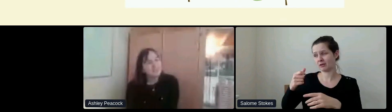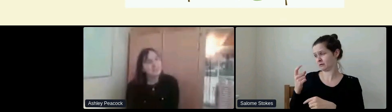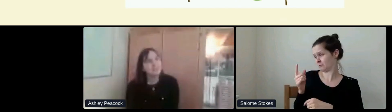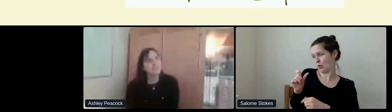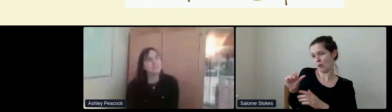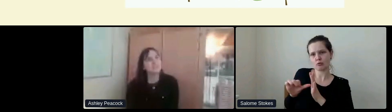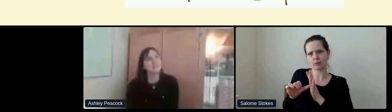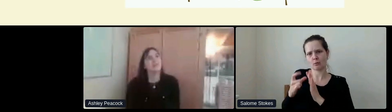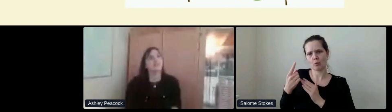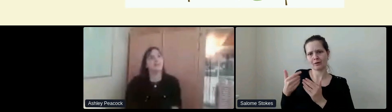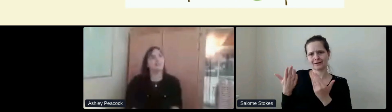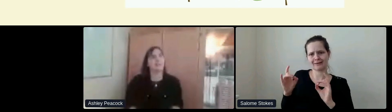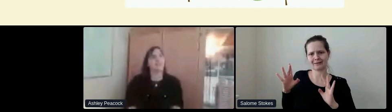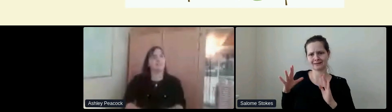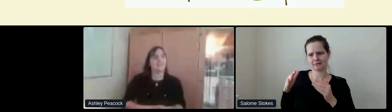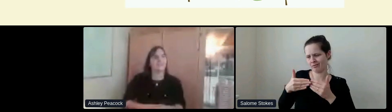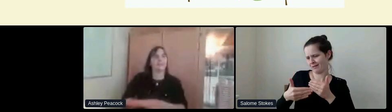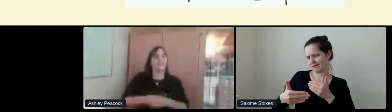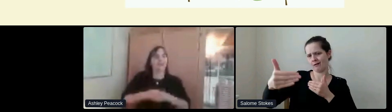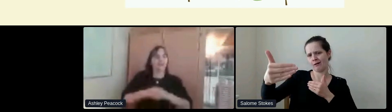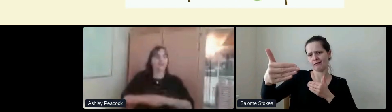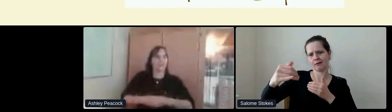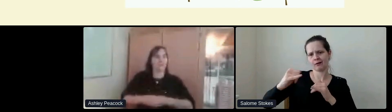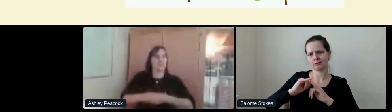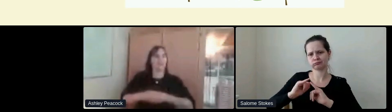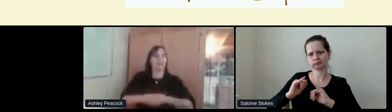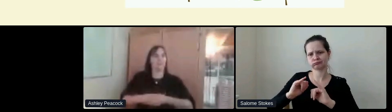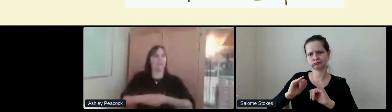Being stuck at Houston which is super busy,